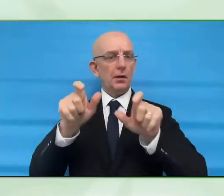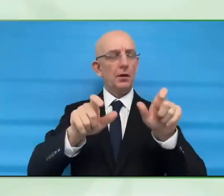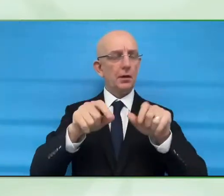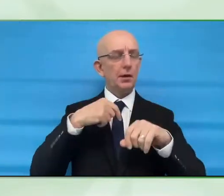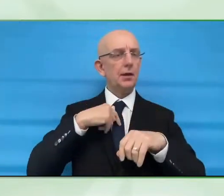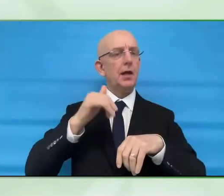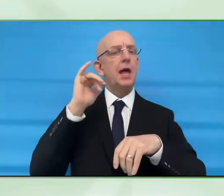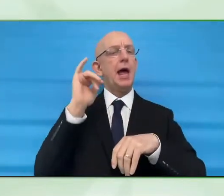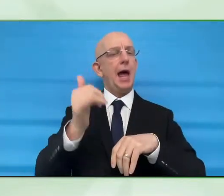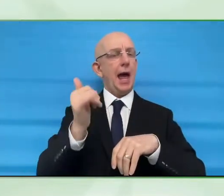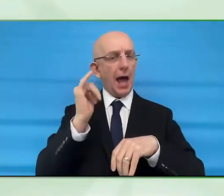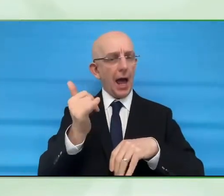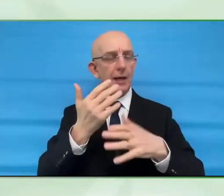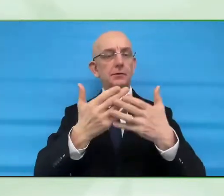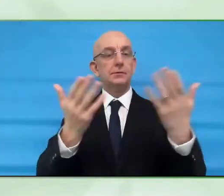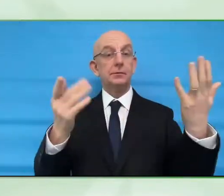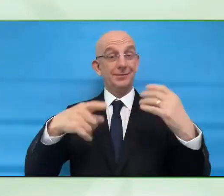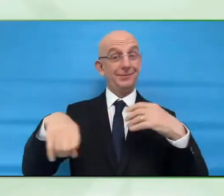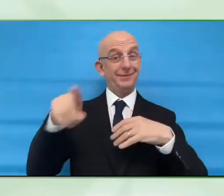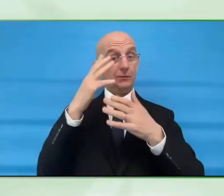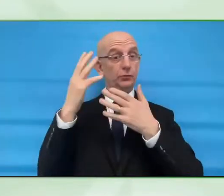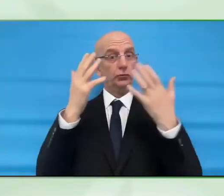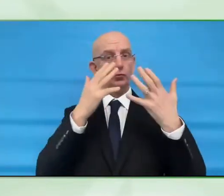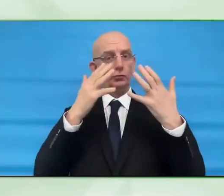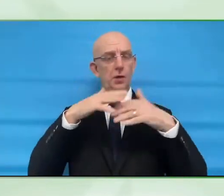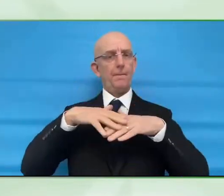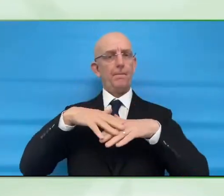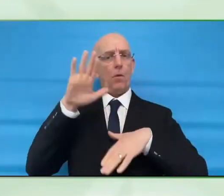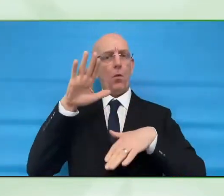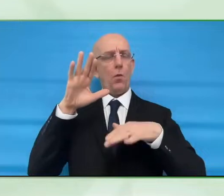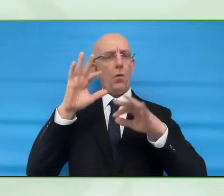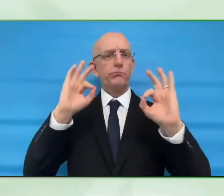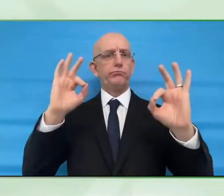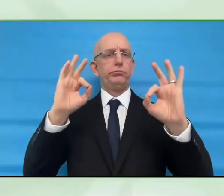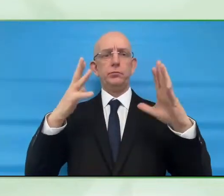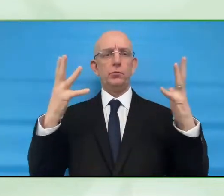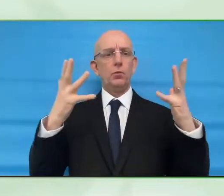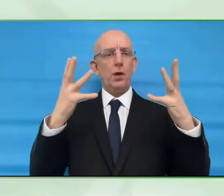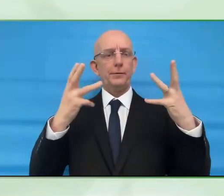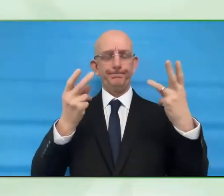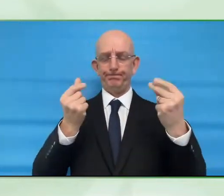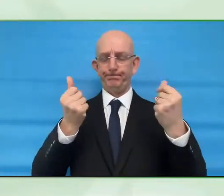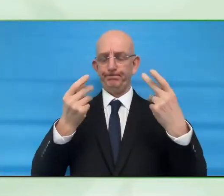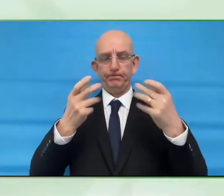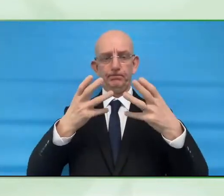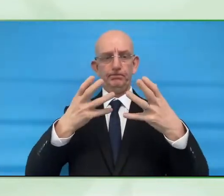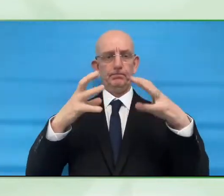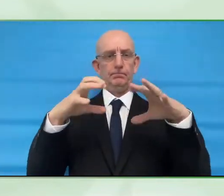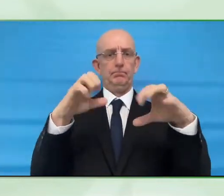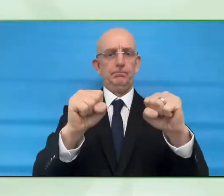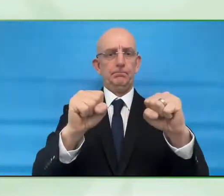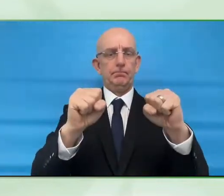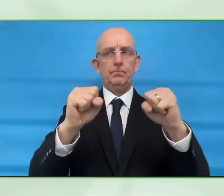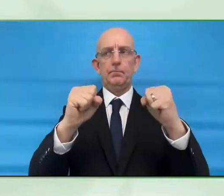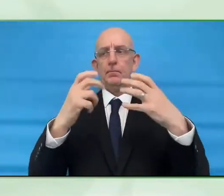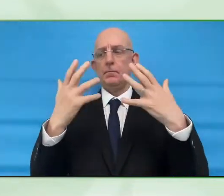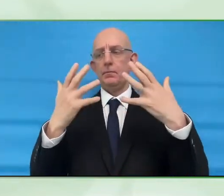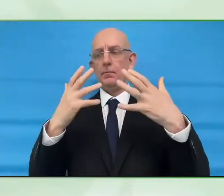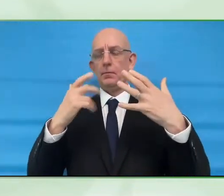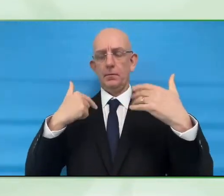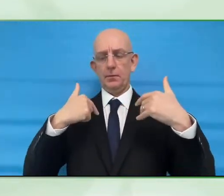What think that to another and revising the stars and space are inaccessible to some folks